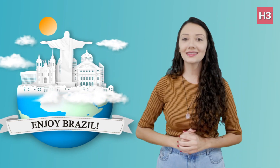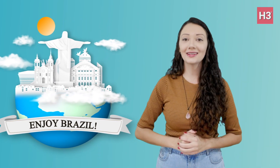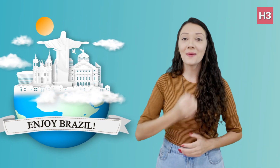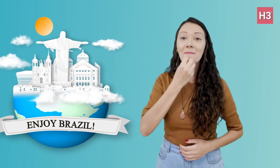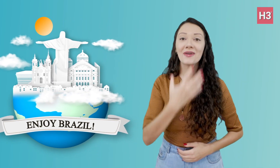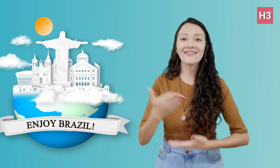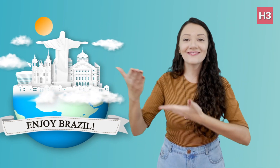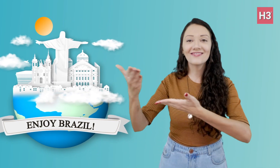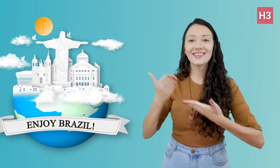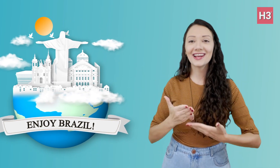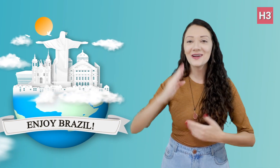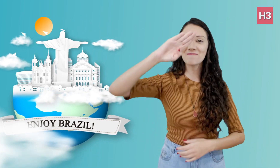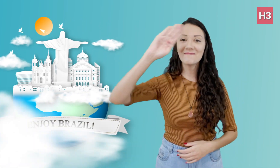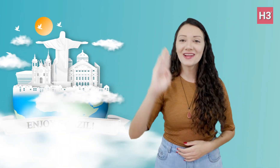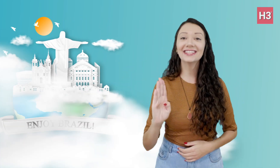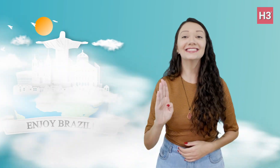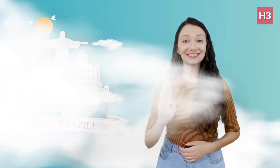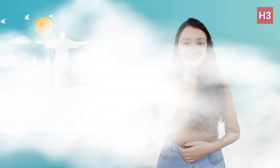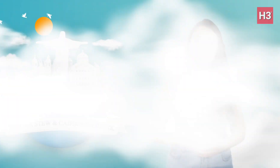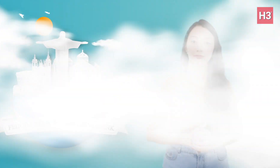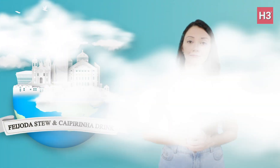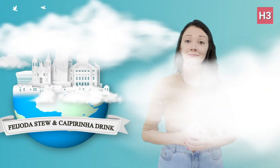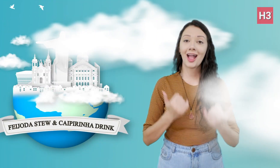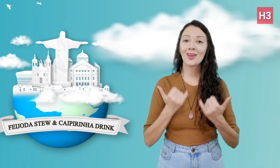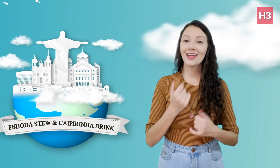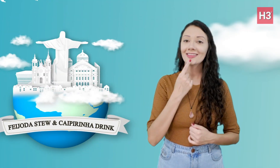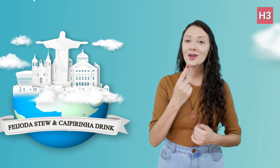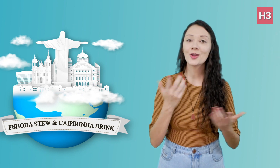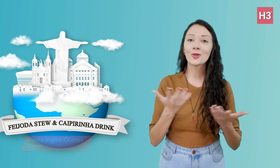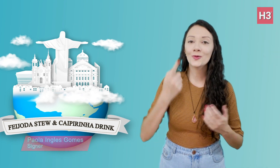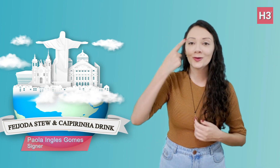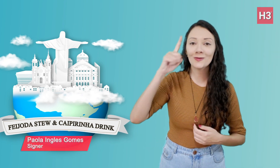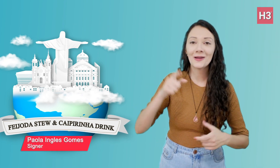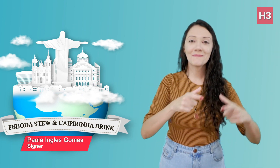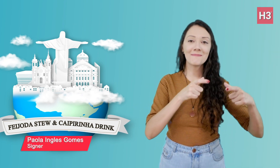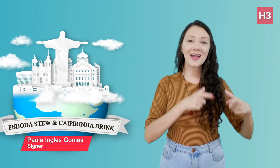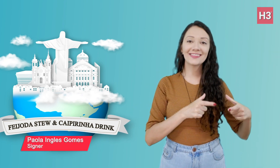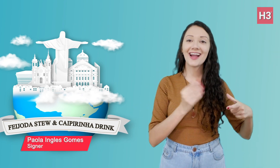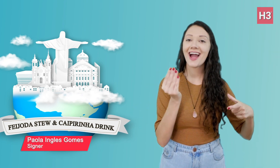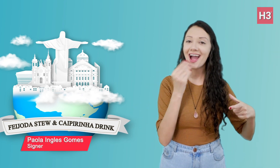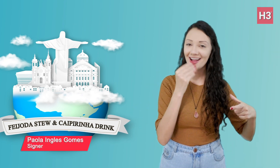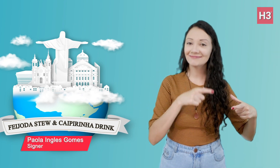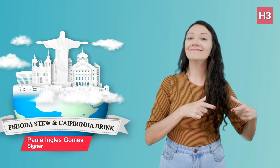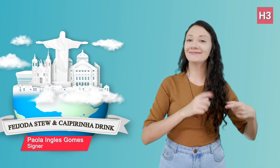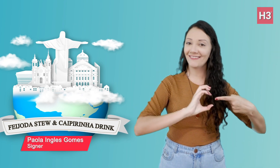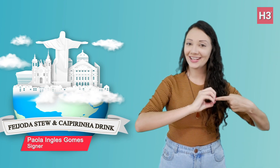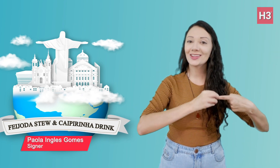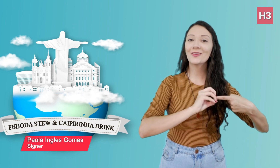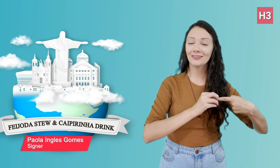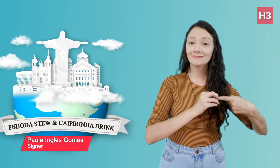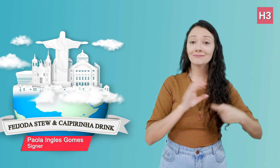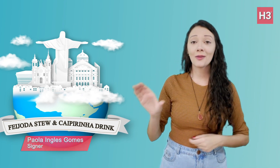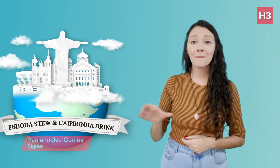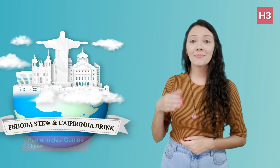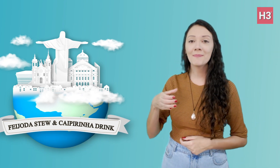Welcome to Brazil! Today we’ll talk about Feijoada, the national Brazilial Dish,